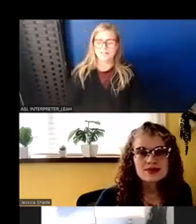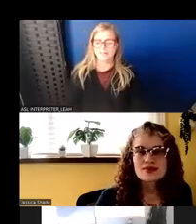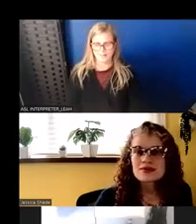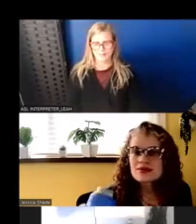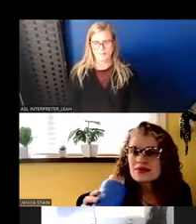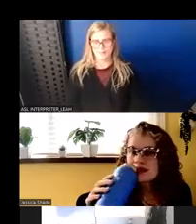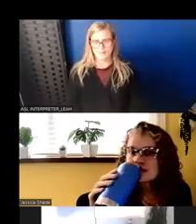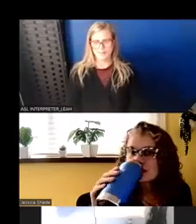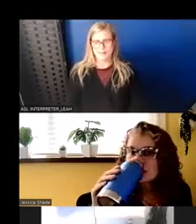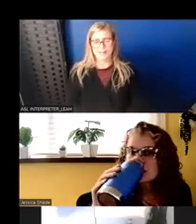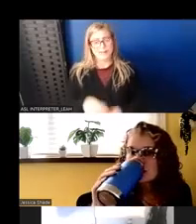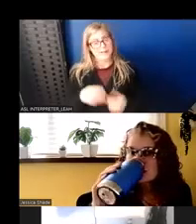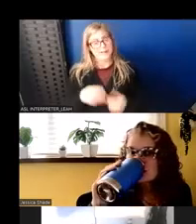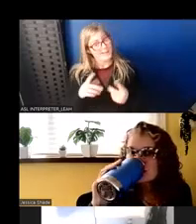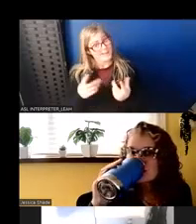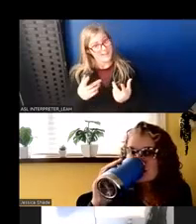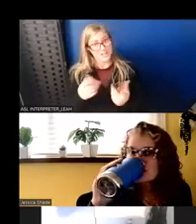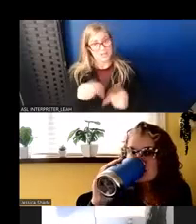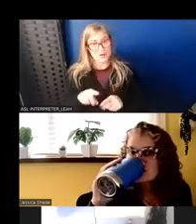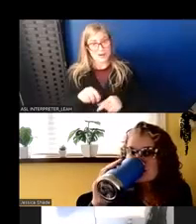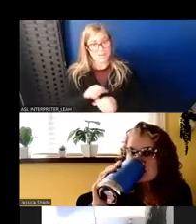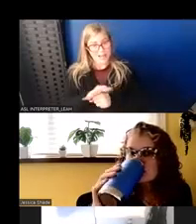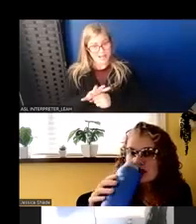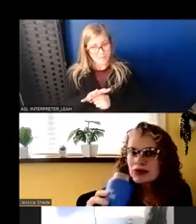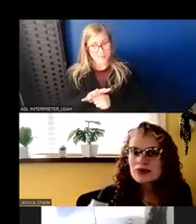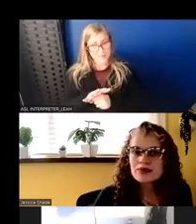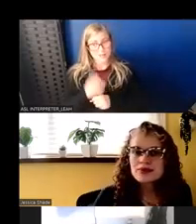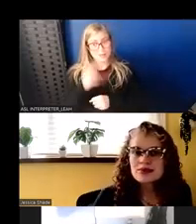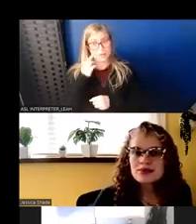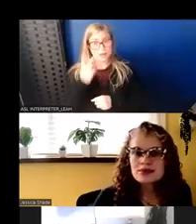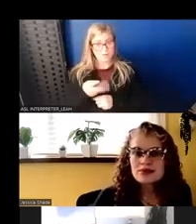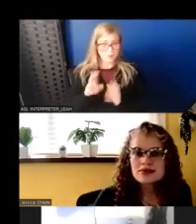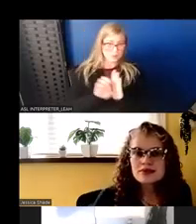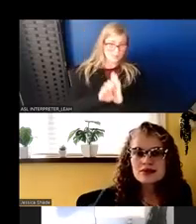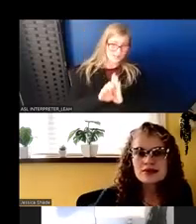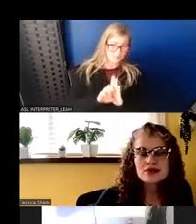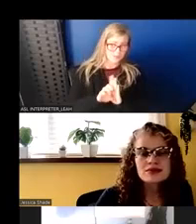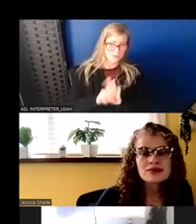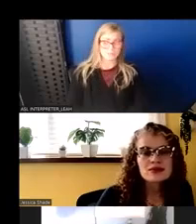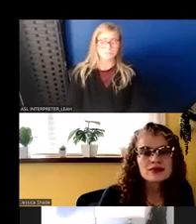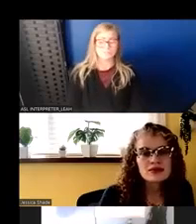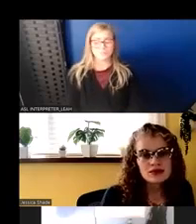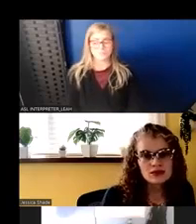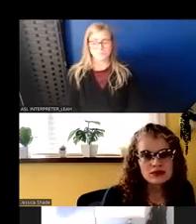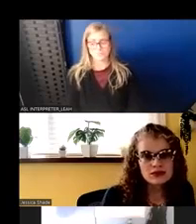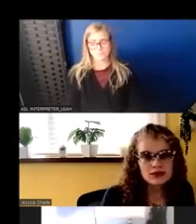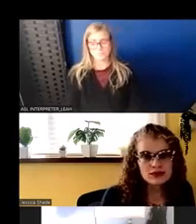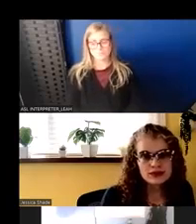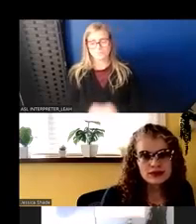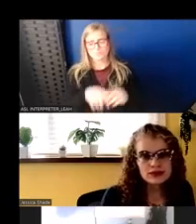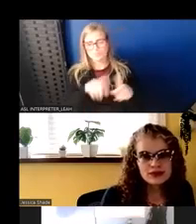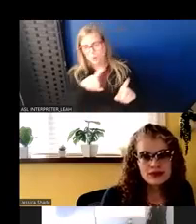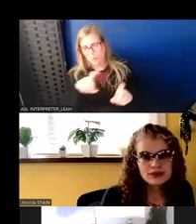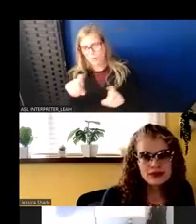might have seen a couple examples like we did little polls and quizzes around Thanksgiving.